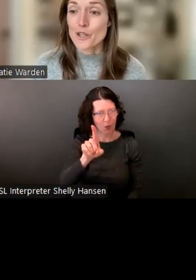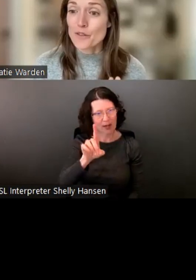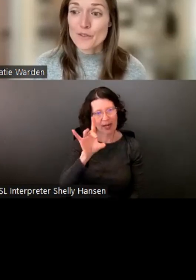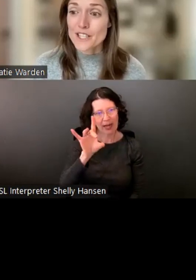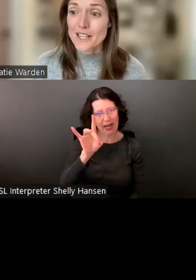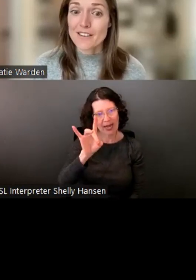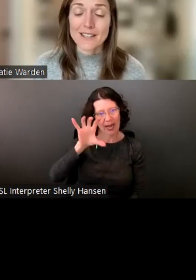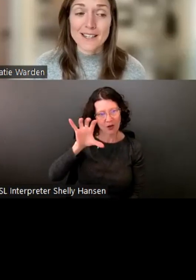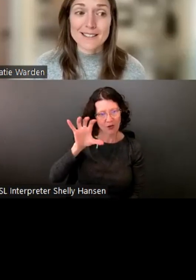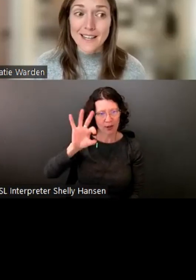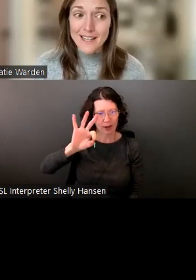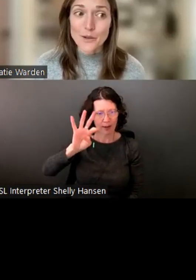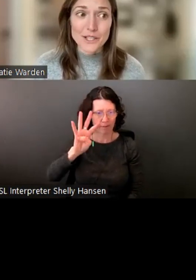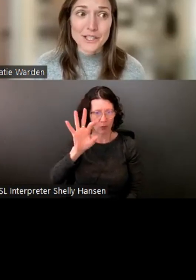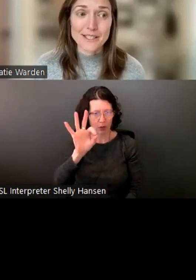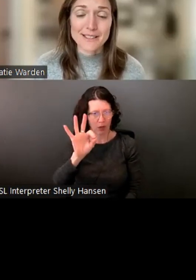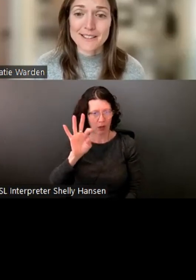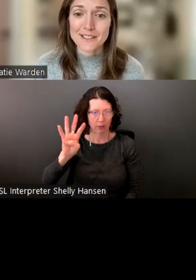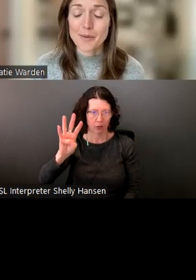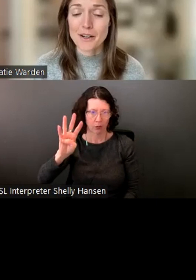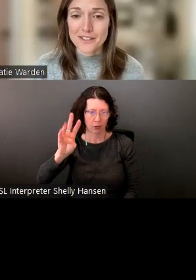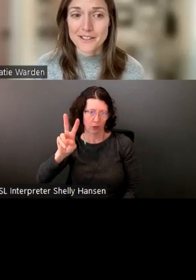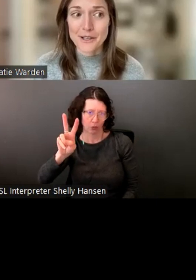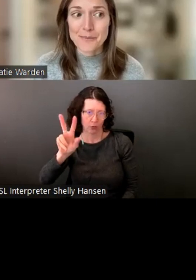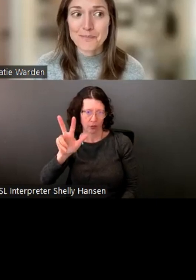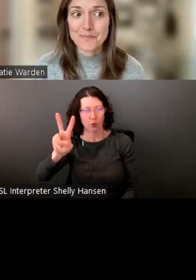where you can reach out and ask any questions about this law.